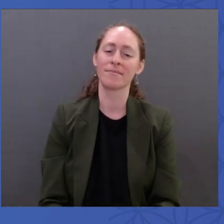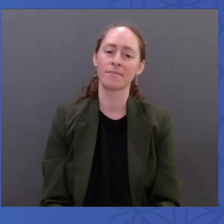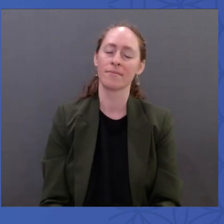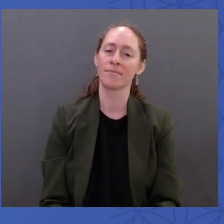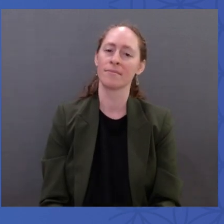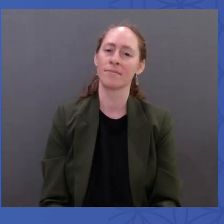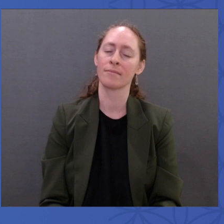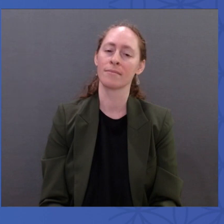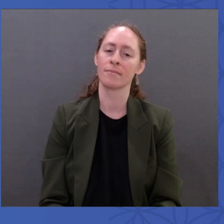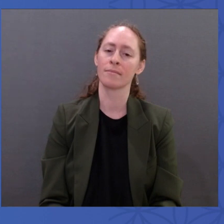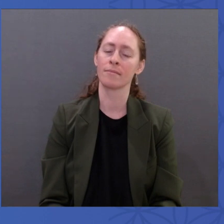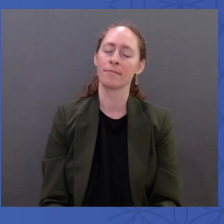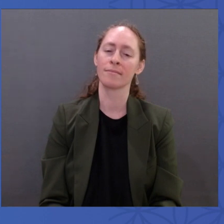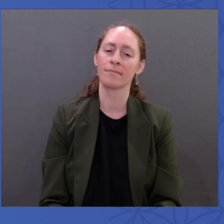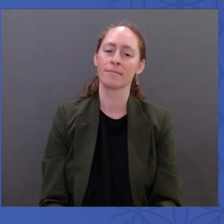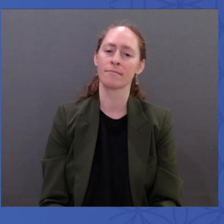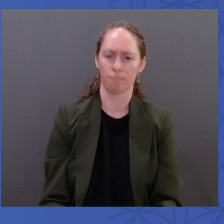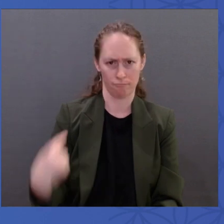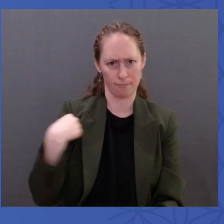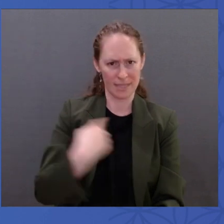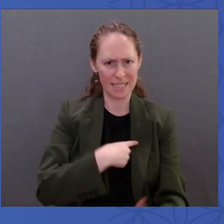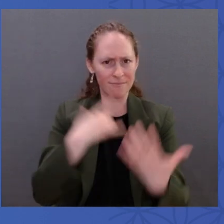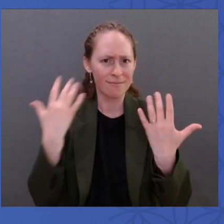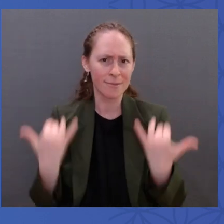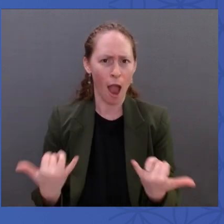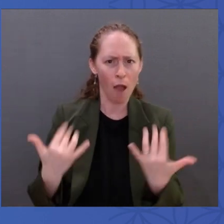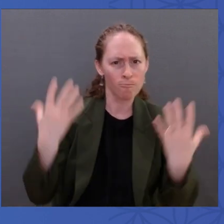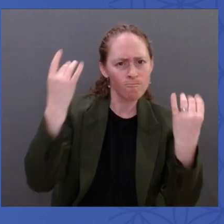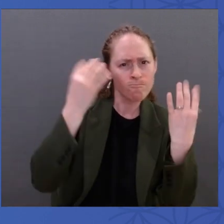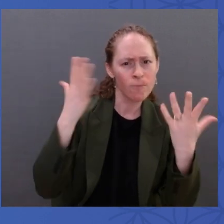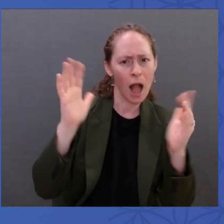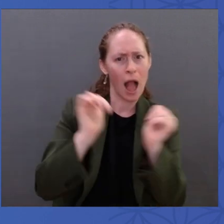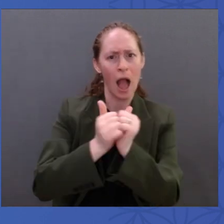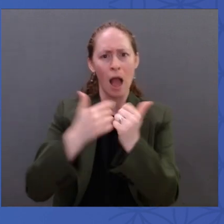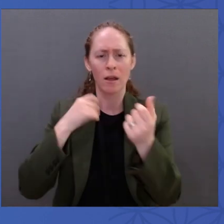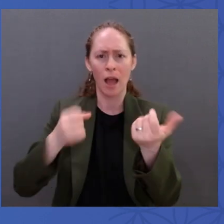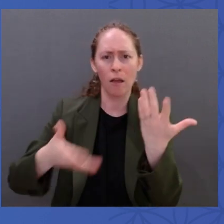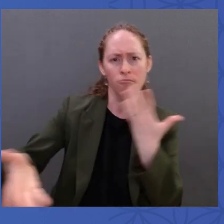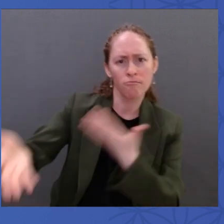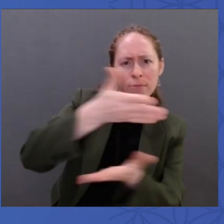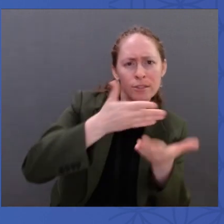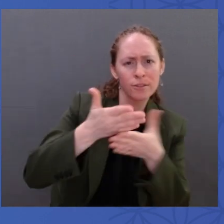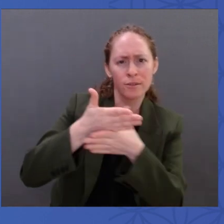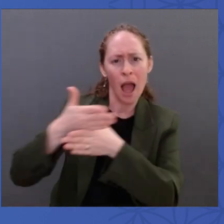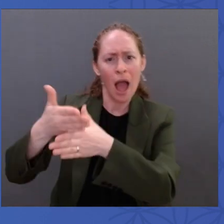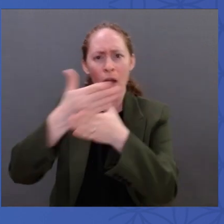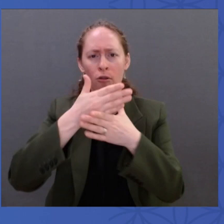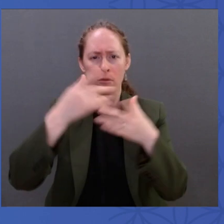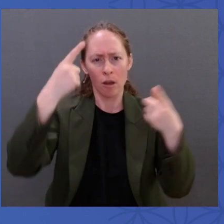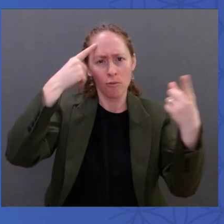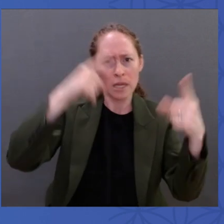to the economic challenges of the region and that we make creative arrangements.